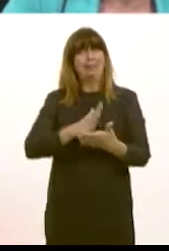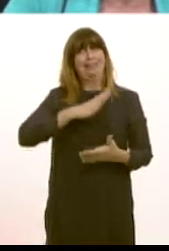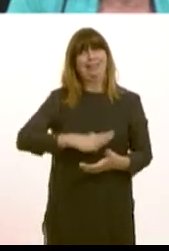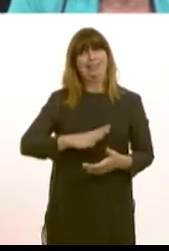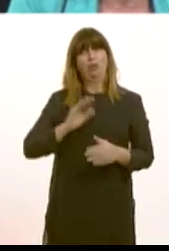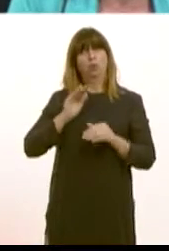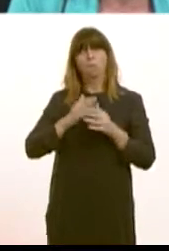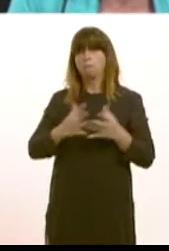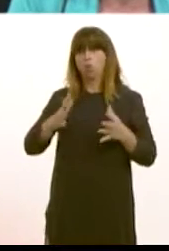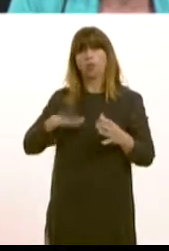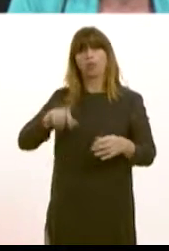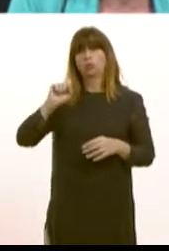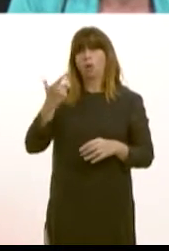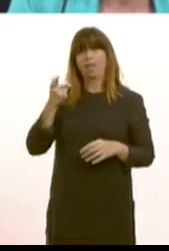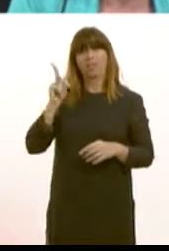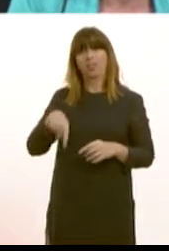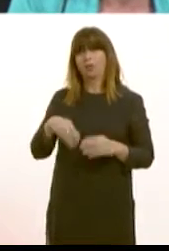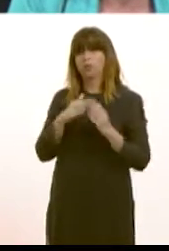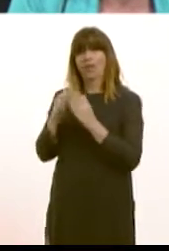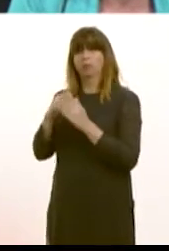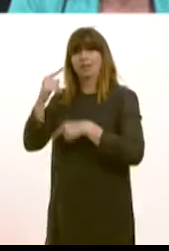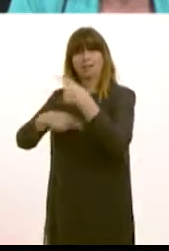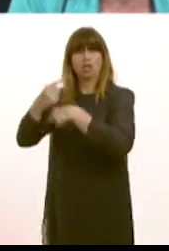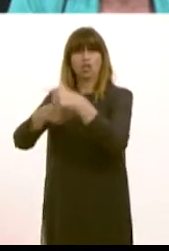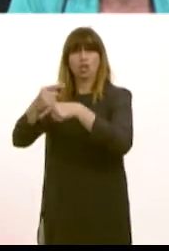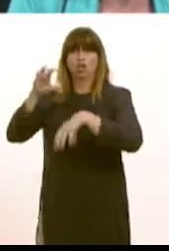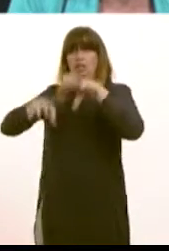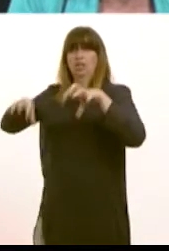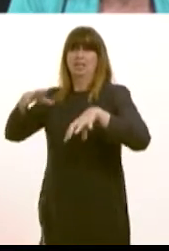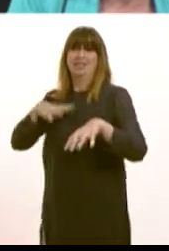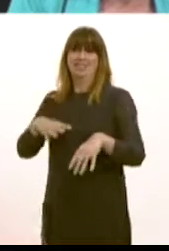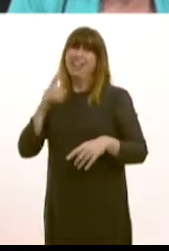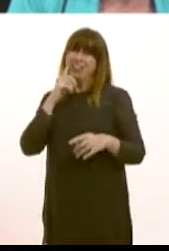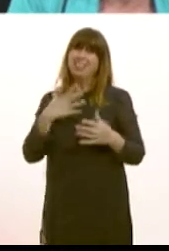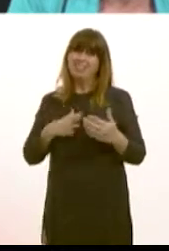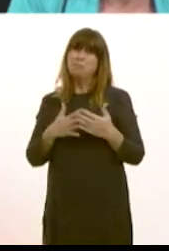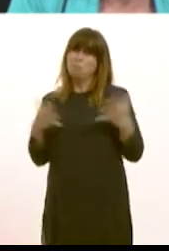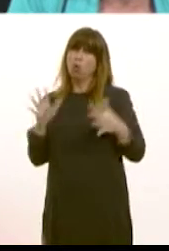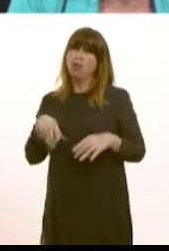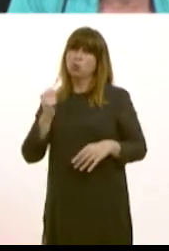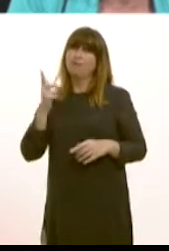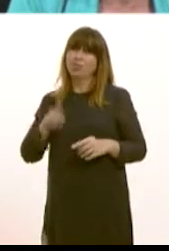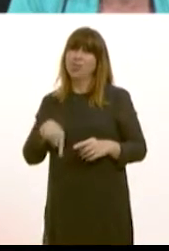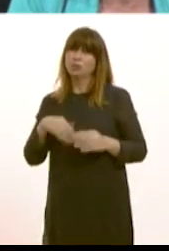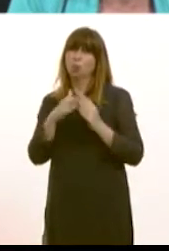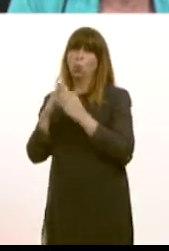to keep up with demand. If we are to have any catch up, we probably need to go beyond 12,000 homes a year.